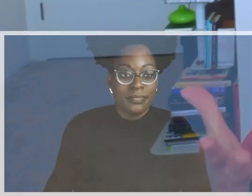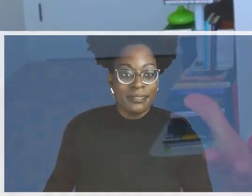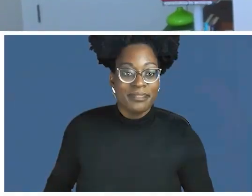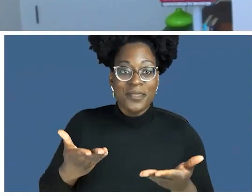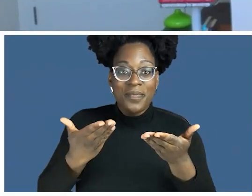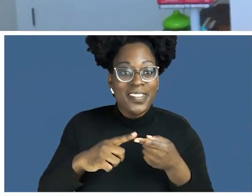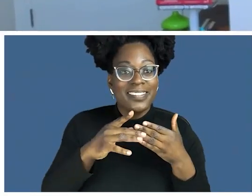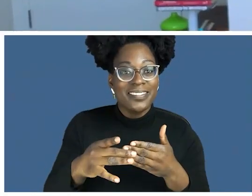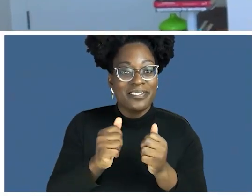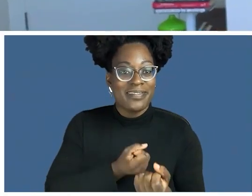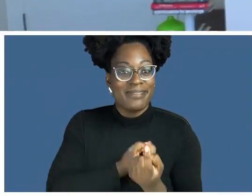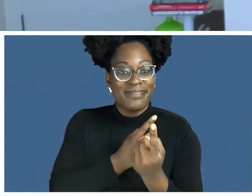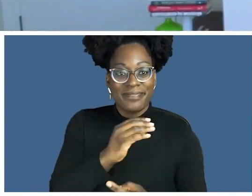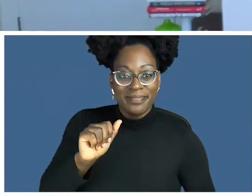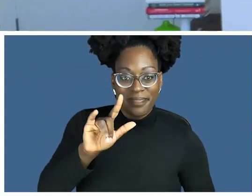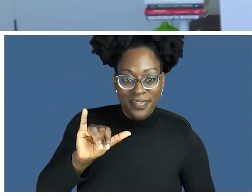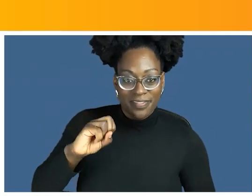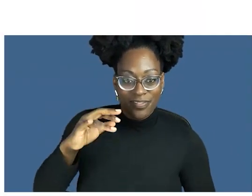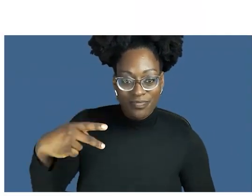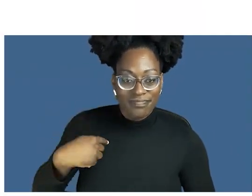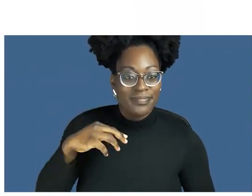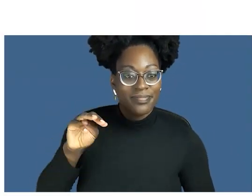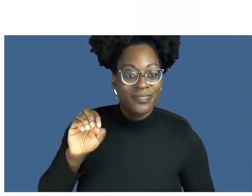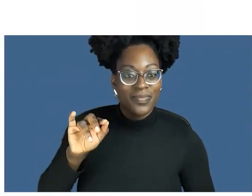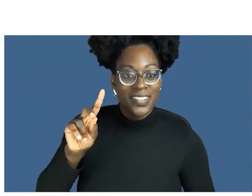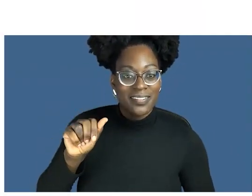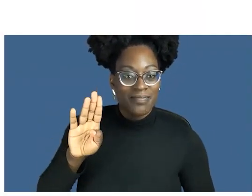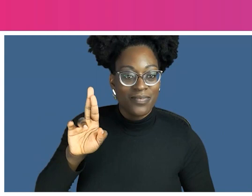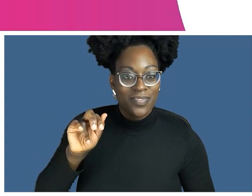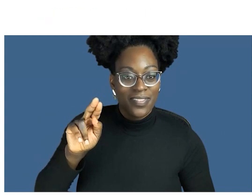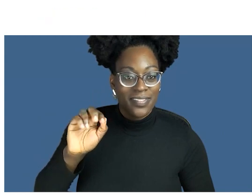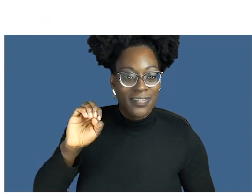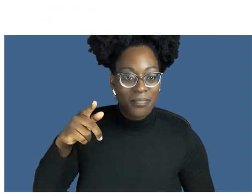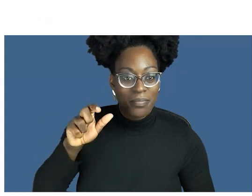Welcome to Leading With Empathy & Allyship. I'm Melinda Briana Epler, Founder and CEO